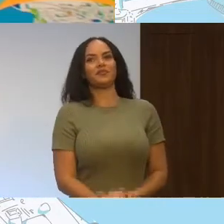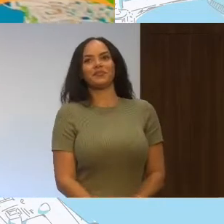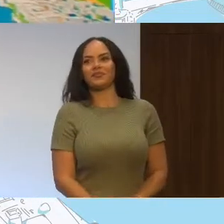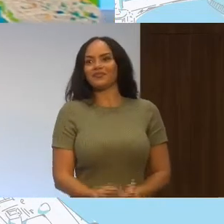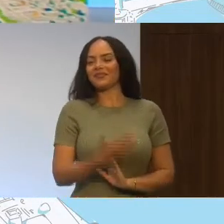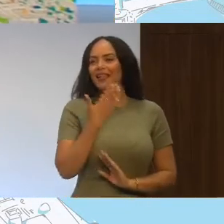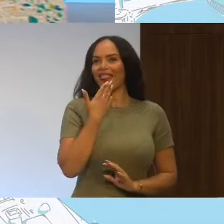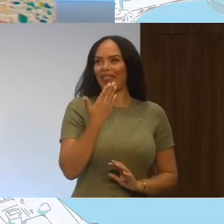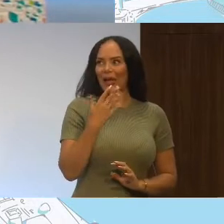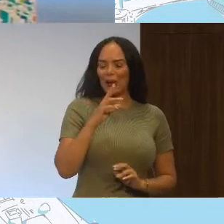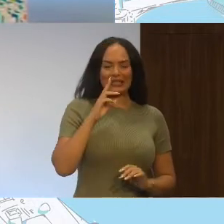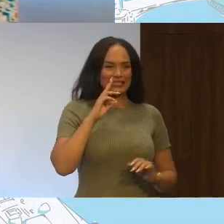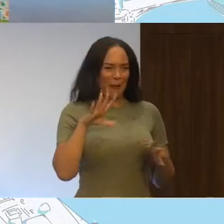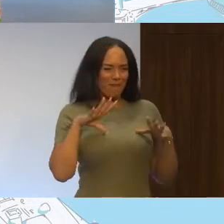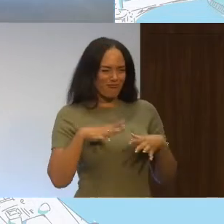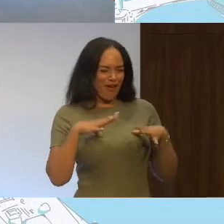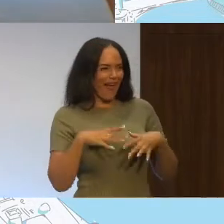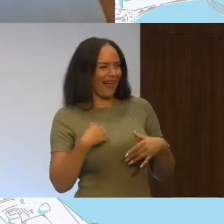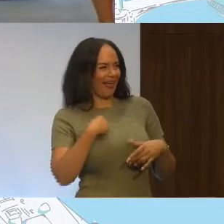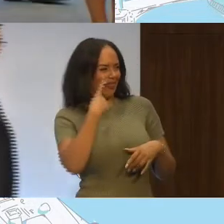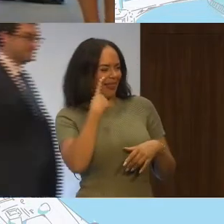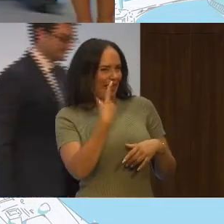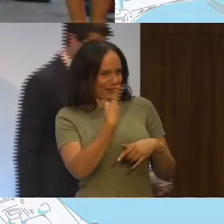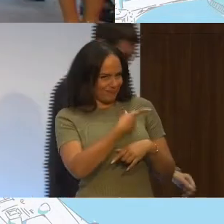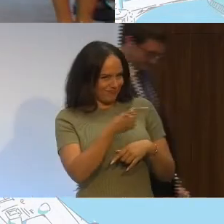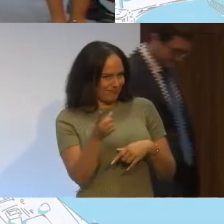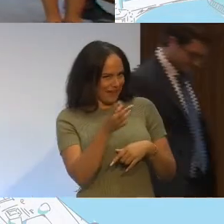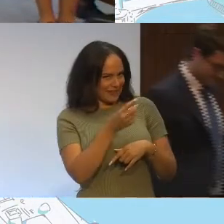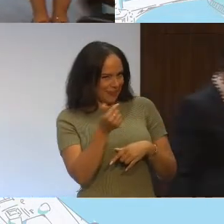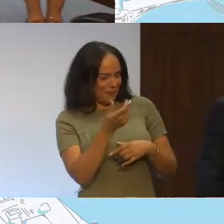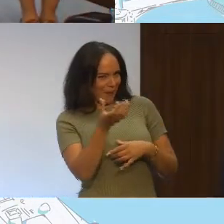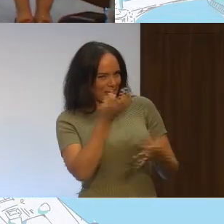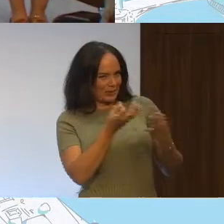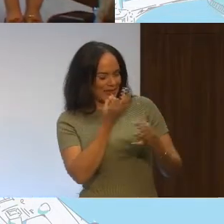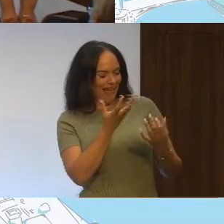We'll see you at the break. I'm sure there'll be lots more questions. And now we be delighted